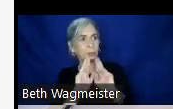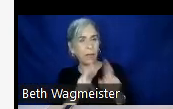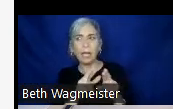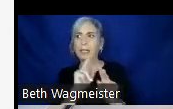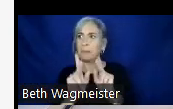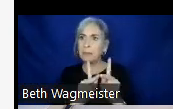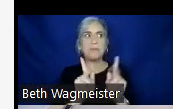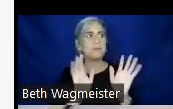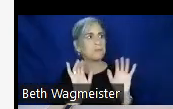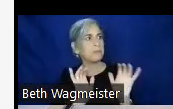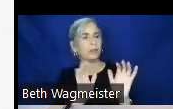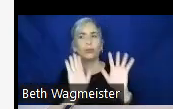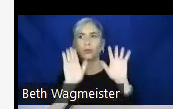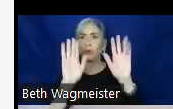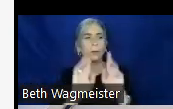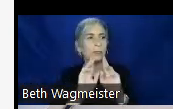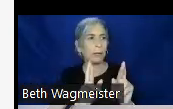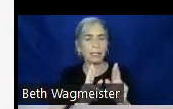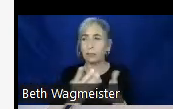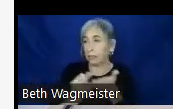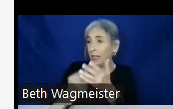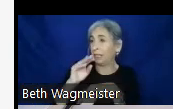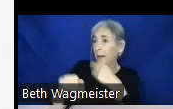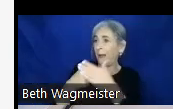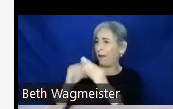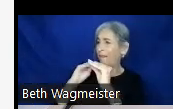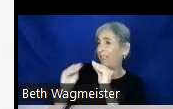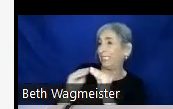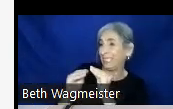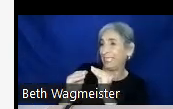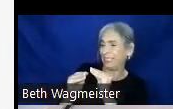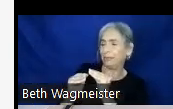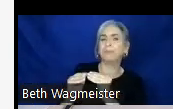been fixed as well. Which is really nice. There is a bunch of things that a browser can fix.